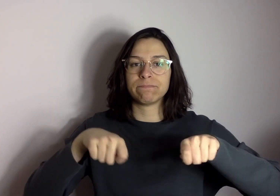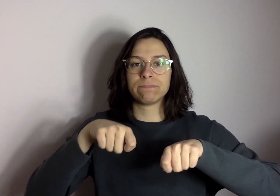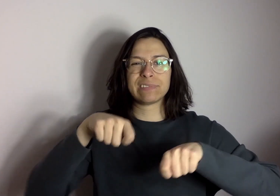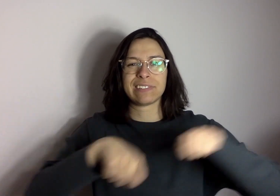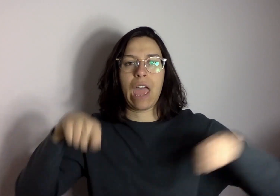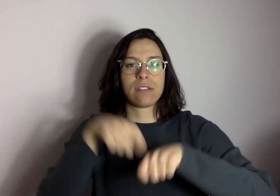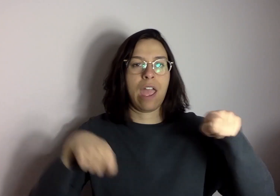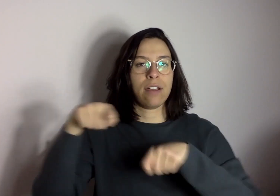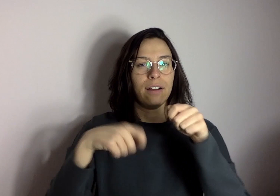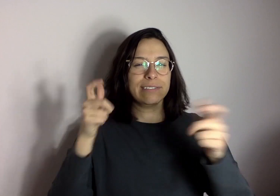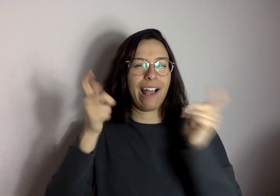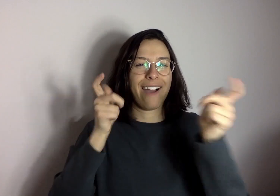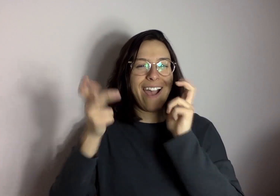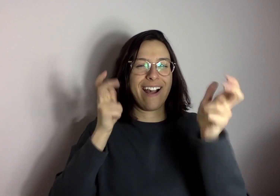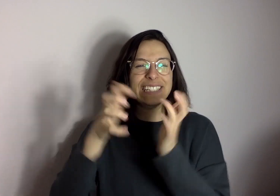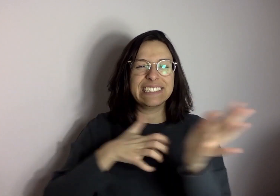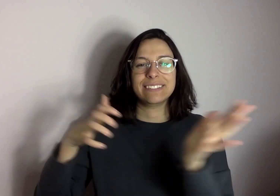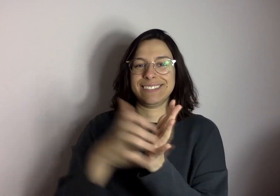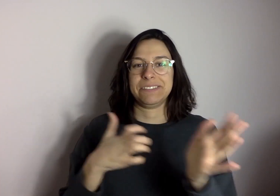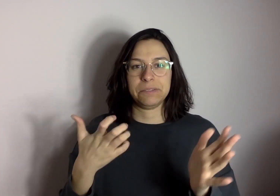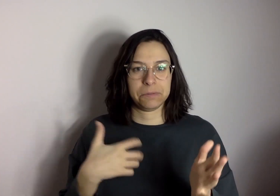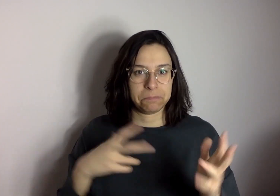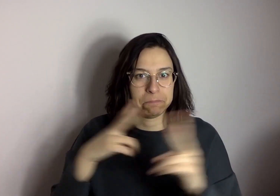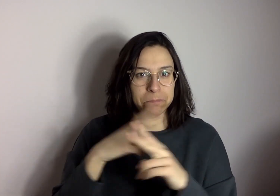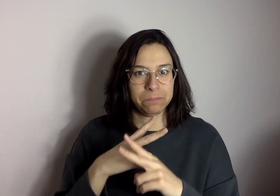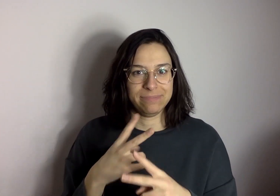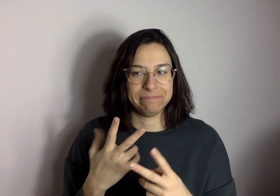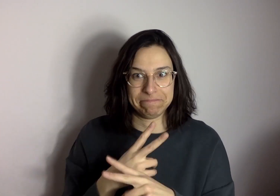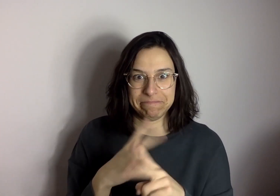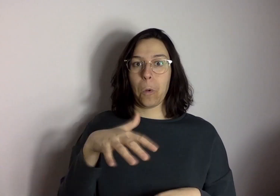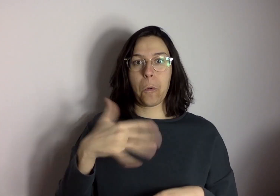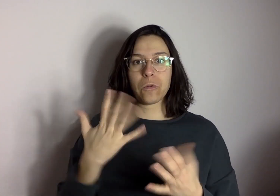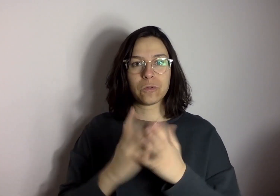I would use my cutlery and it would make unpleasant noises on the plate while cutting but of course I wouldn´t notice